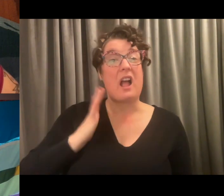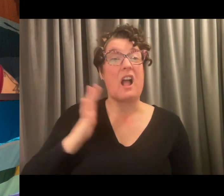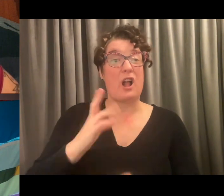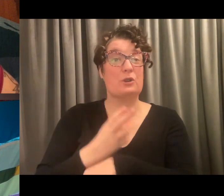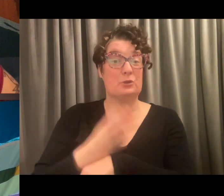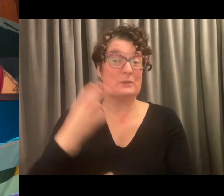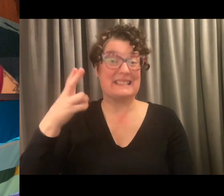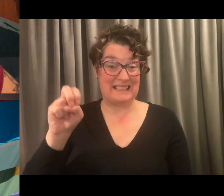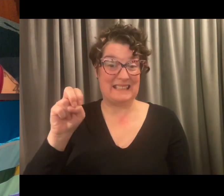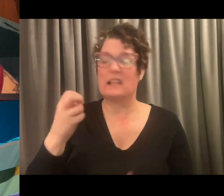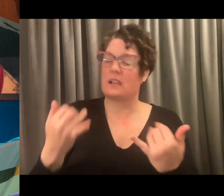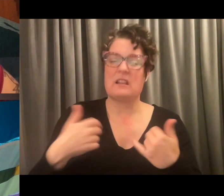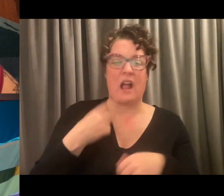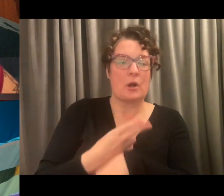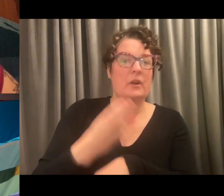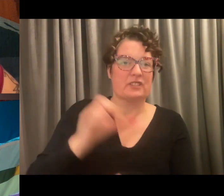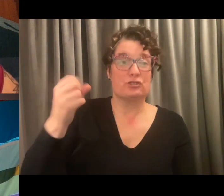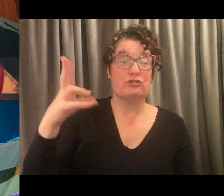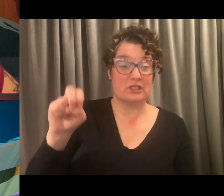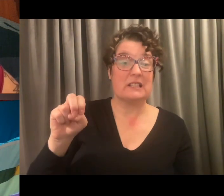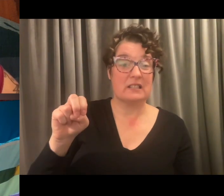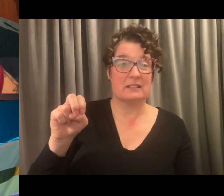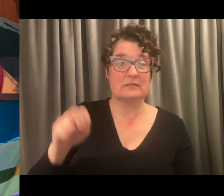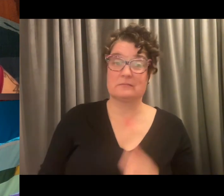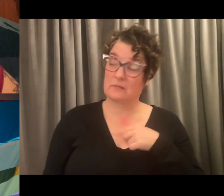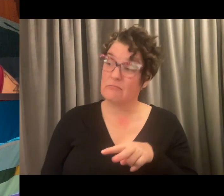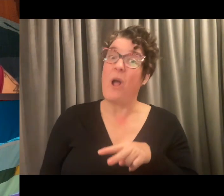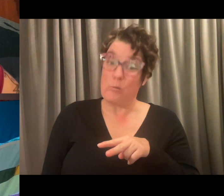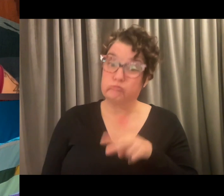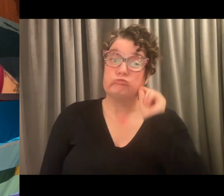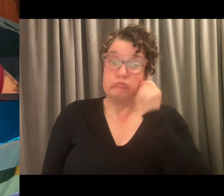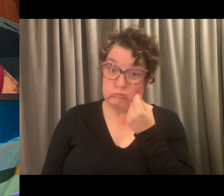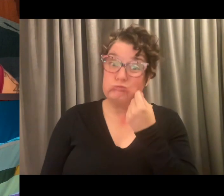And I was like, oh, cool. And they're like, I'm five years old. And I'm like, cool.